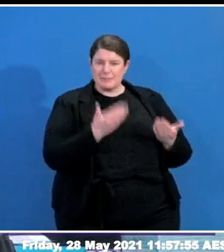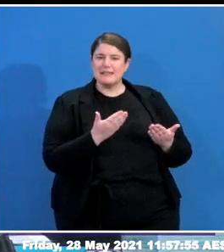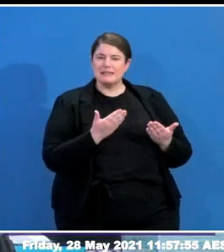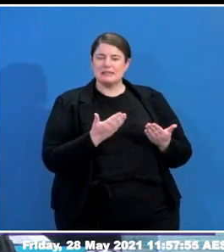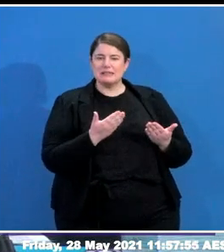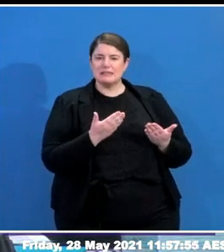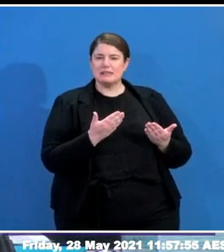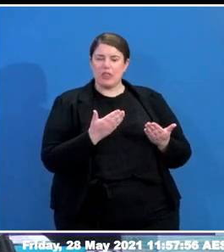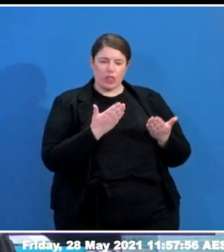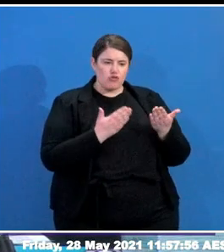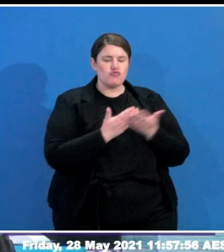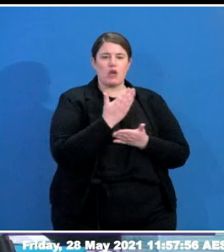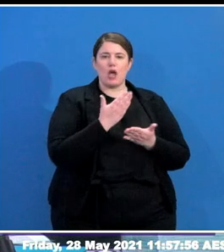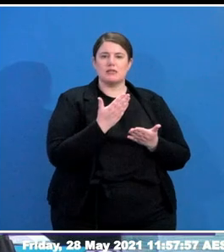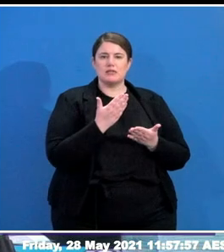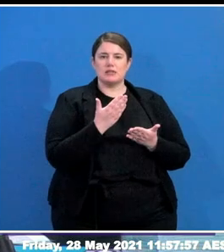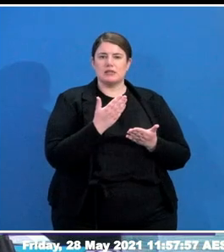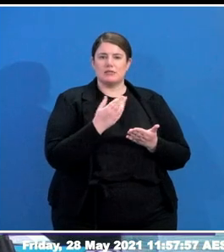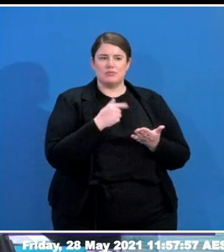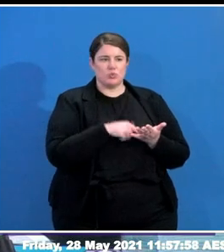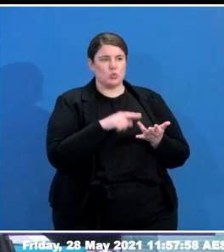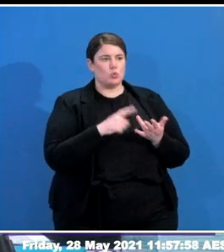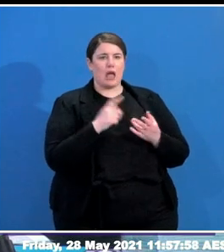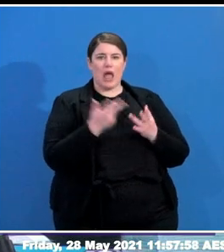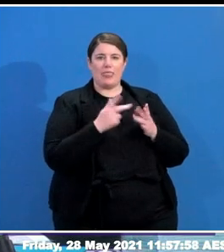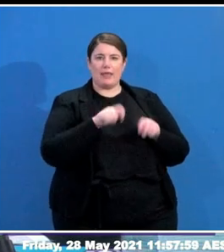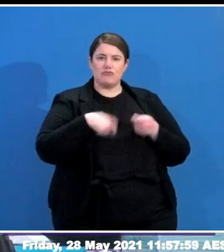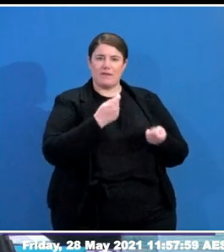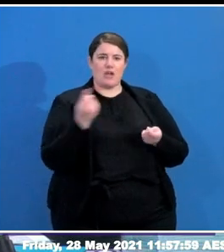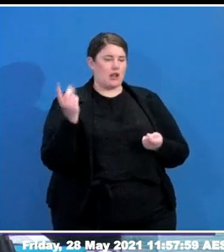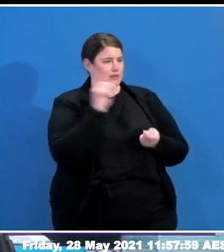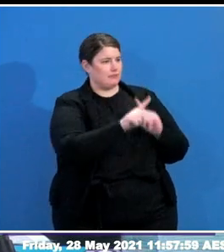the right to the home, to that being her home.